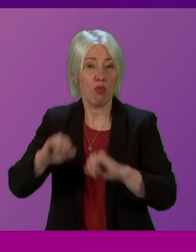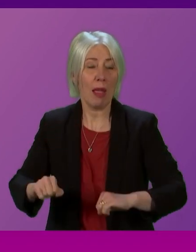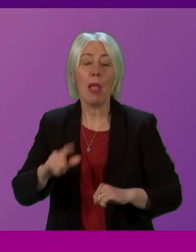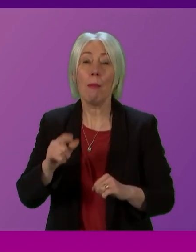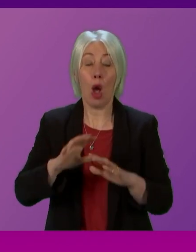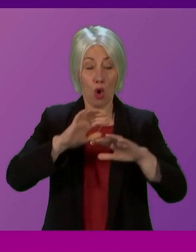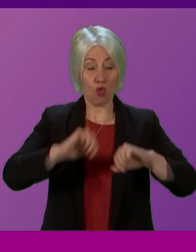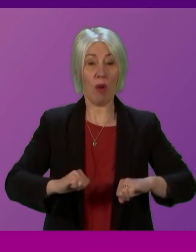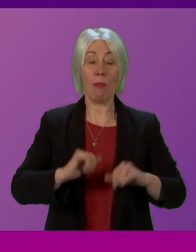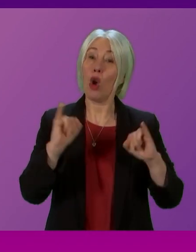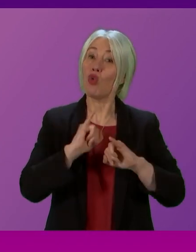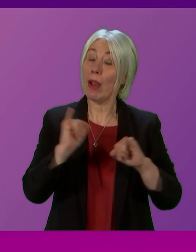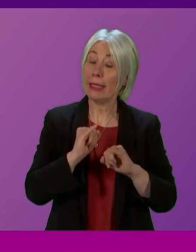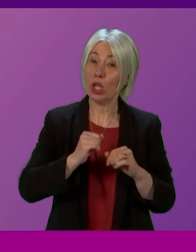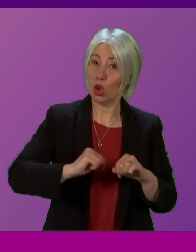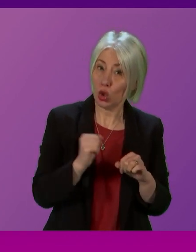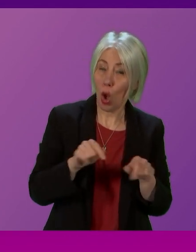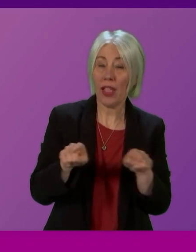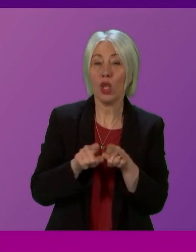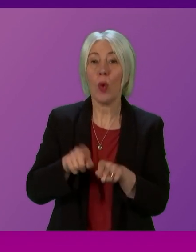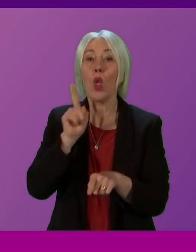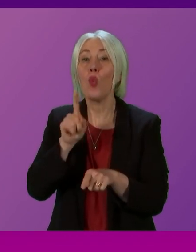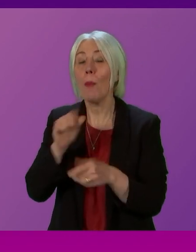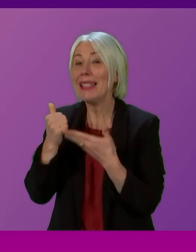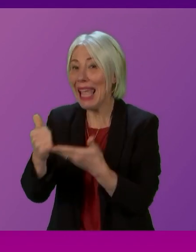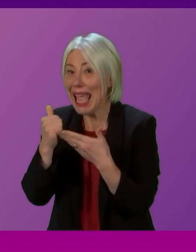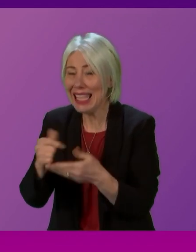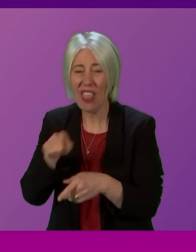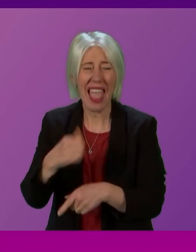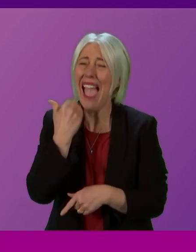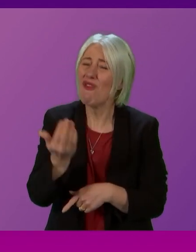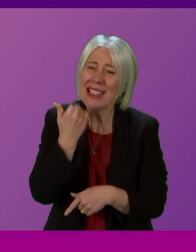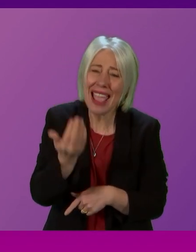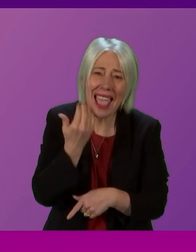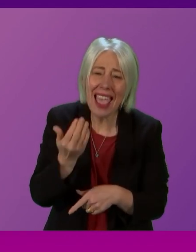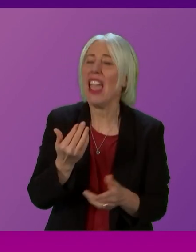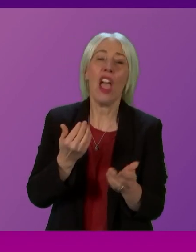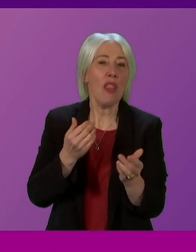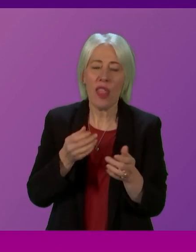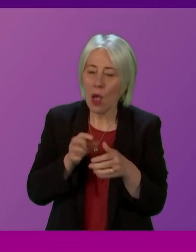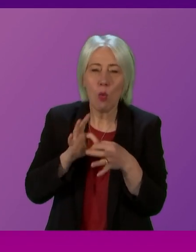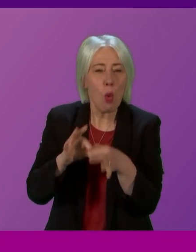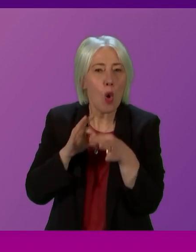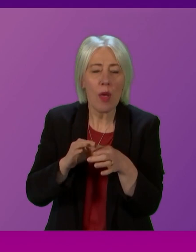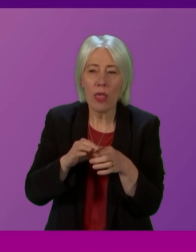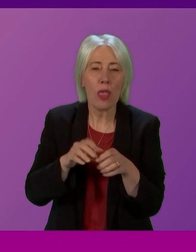Women’s Aid, which deal day and daily with women who have been the victims of male violence